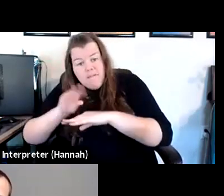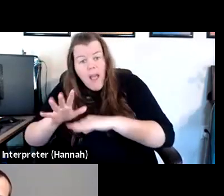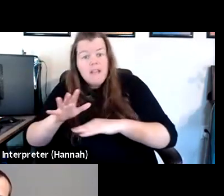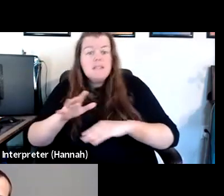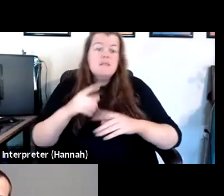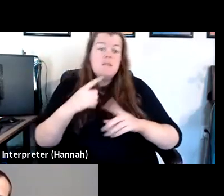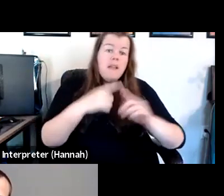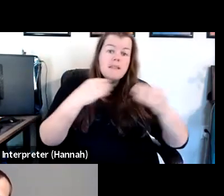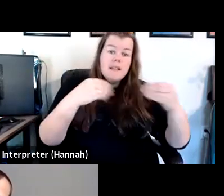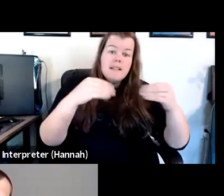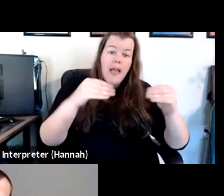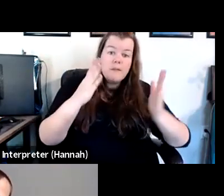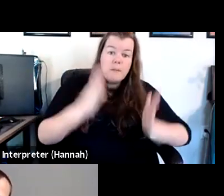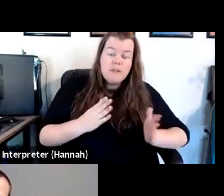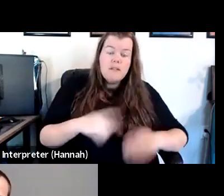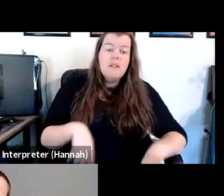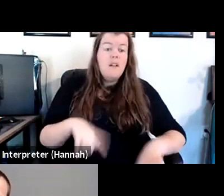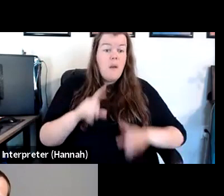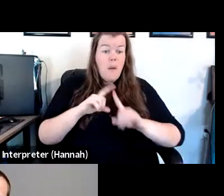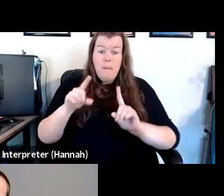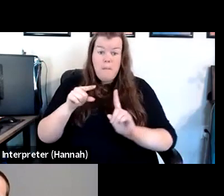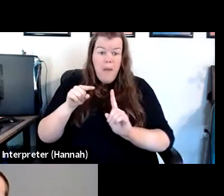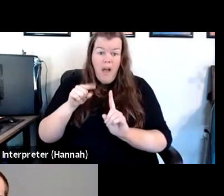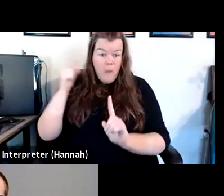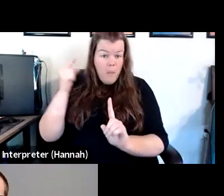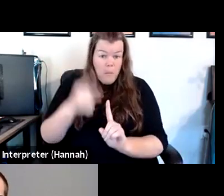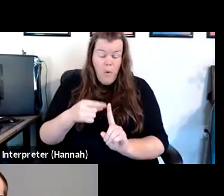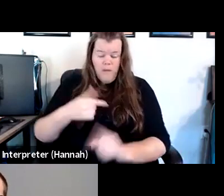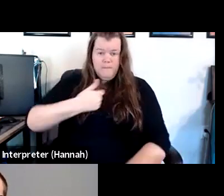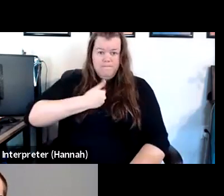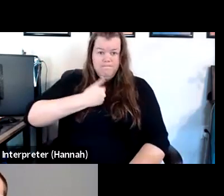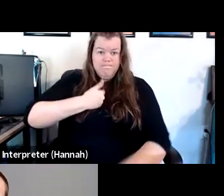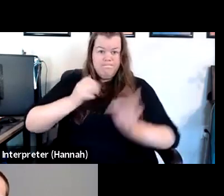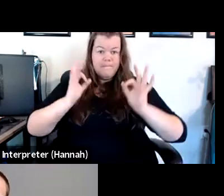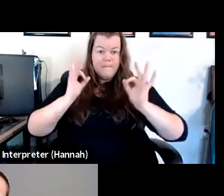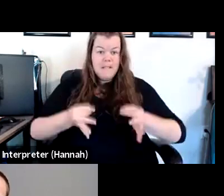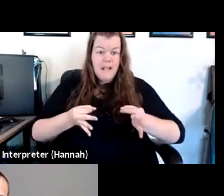But at the end of the day, I got to be the one to choose. Sure I could get advice from my dad